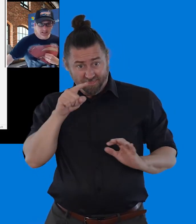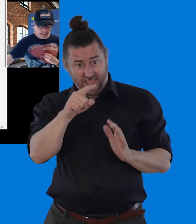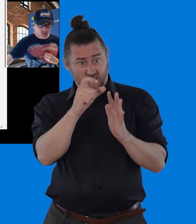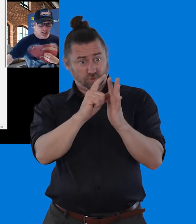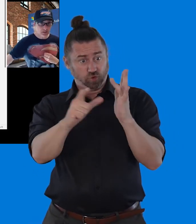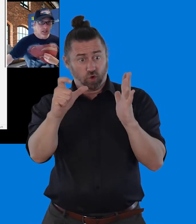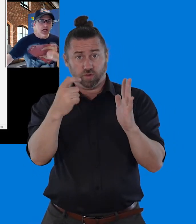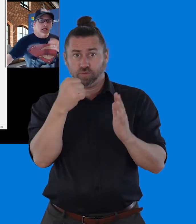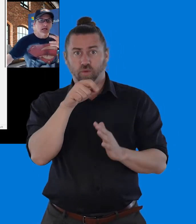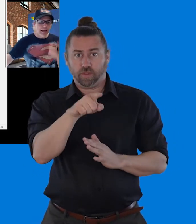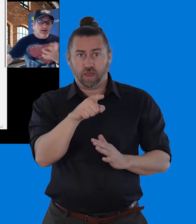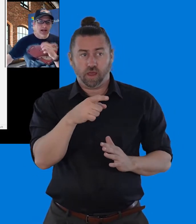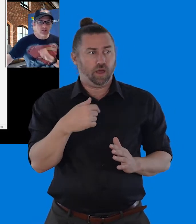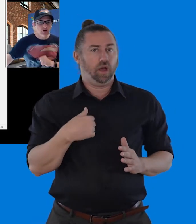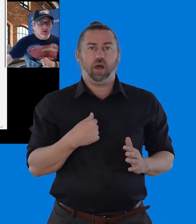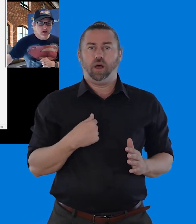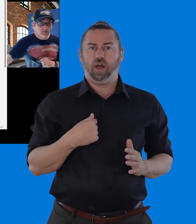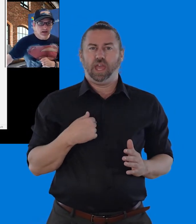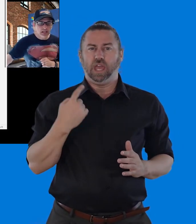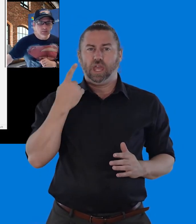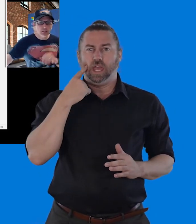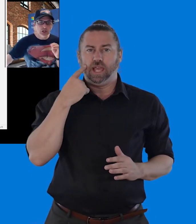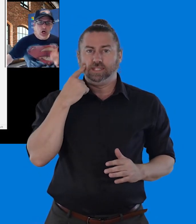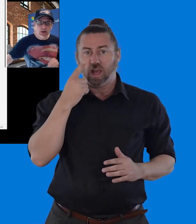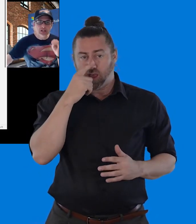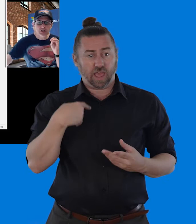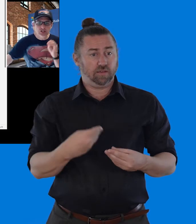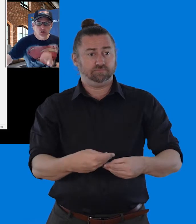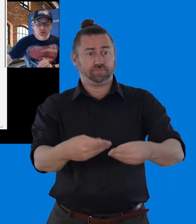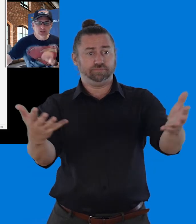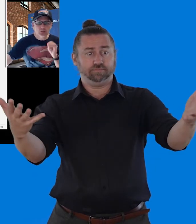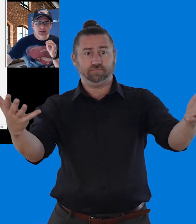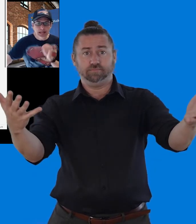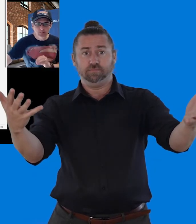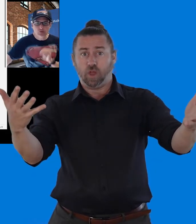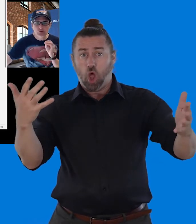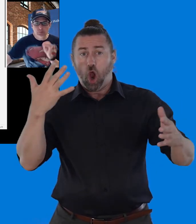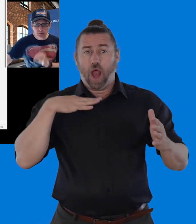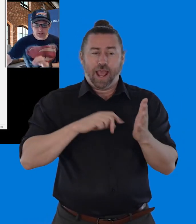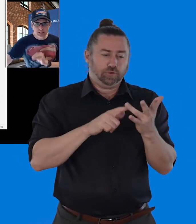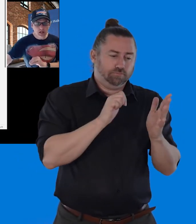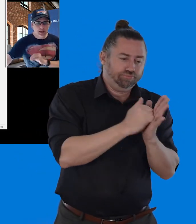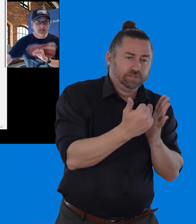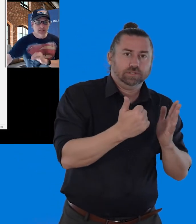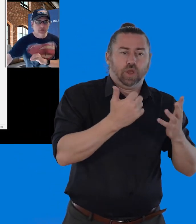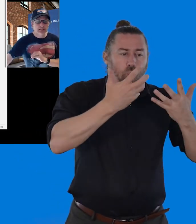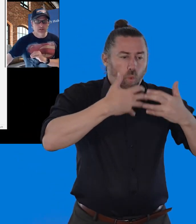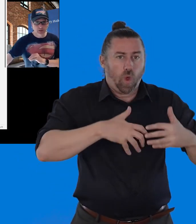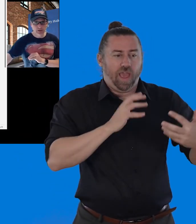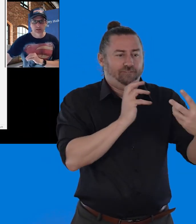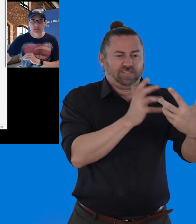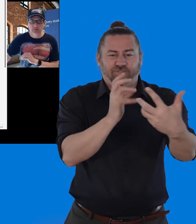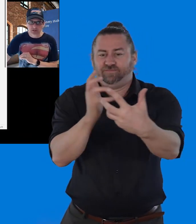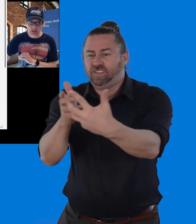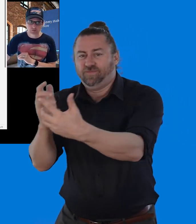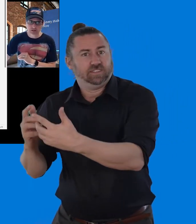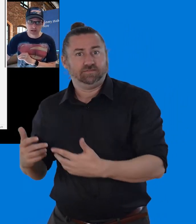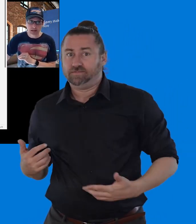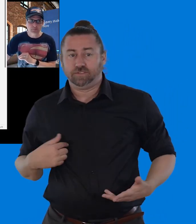as a teacher can make that document available knowing that the students will be able to personalize their experience themselves. OK.